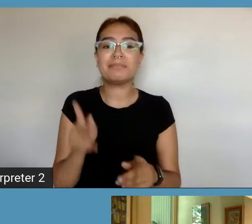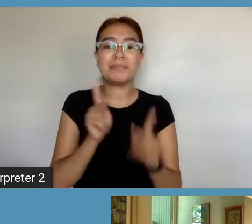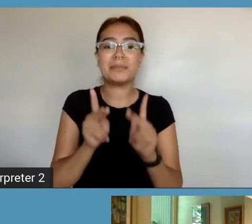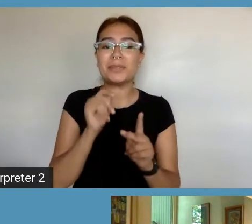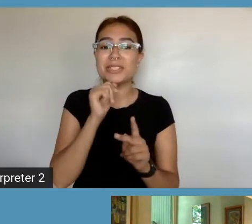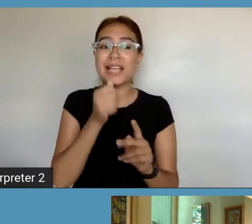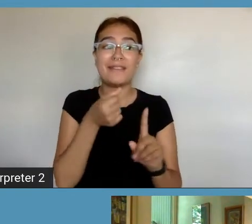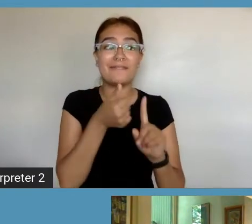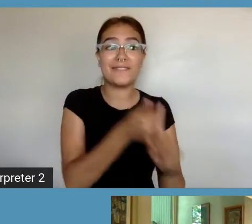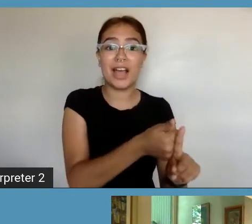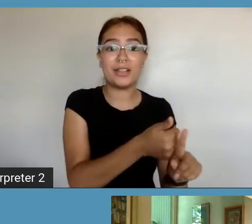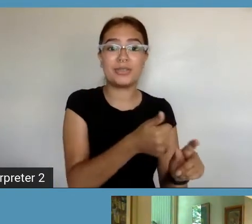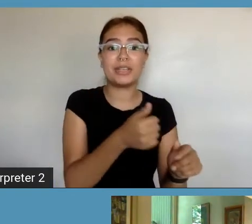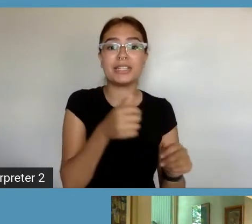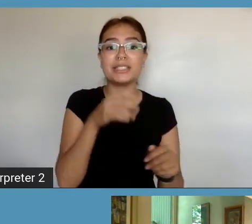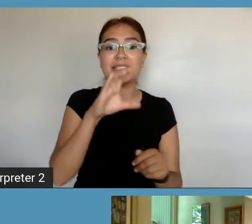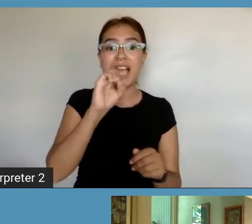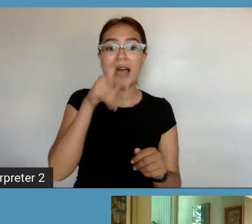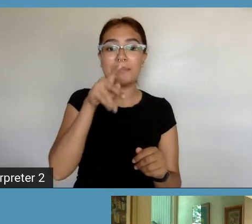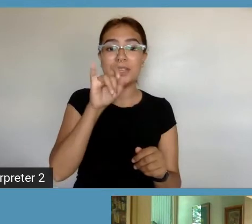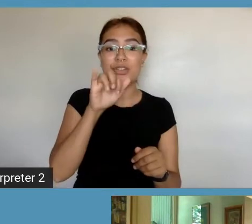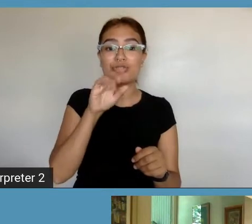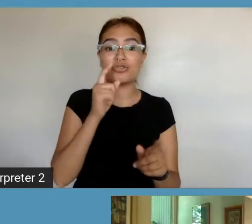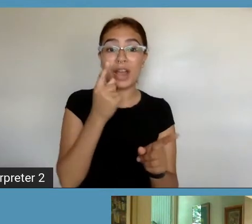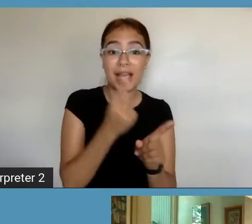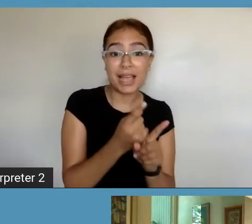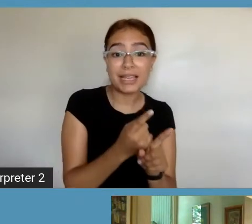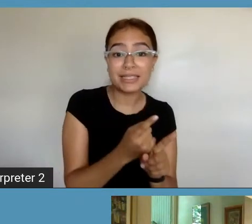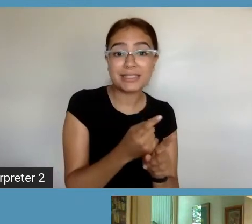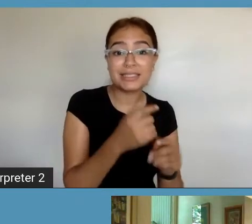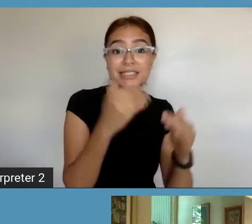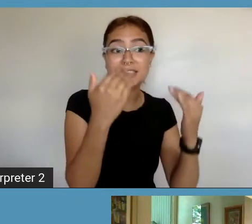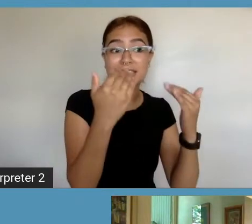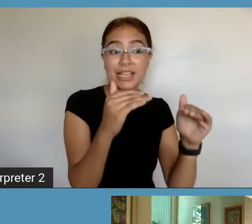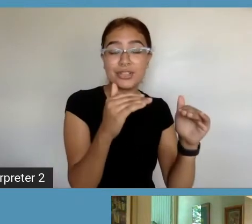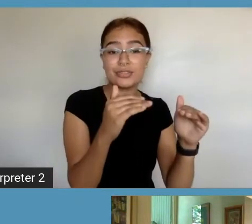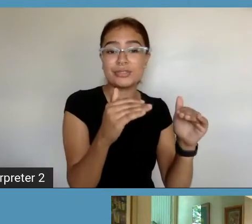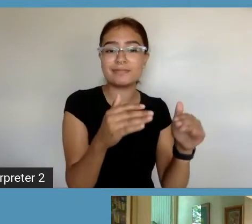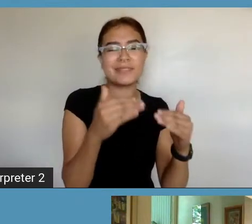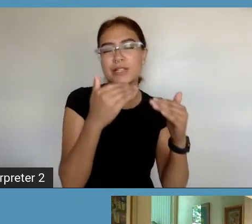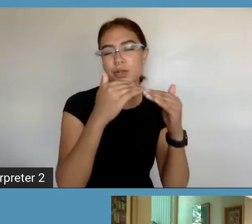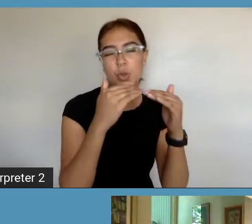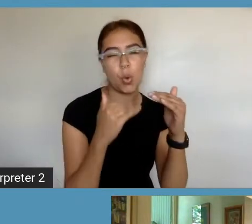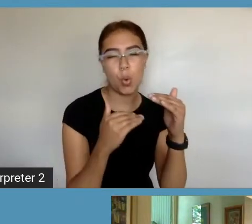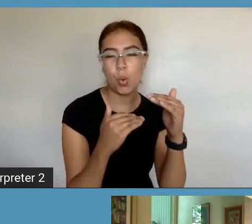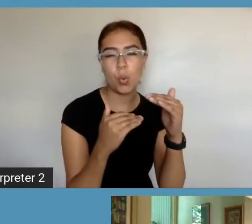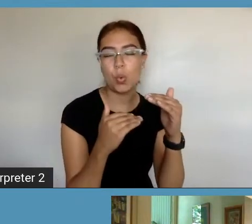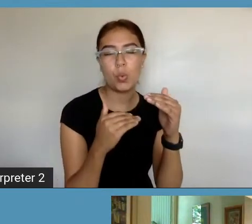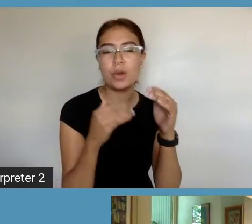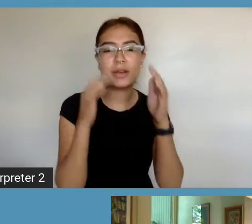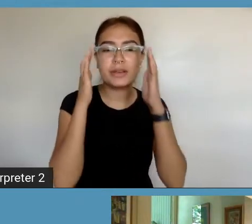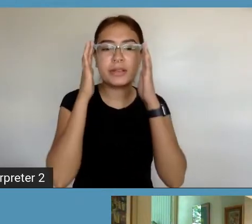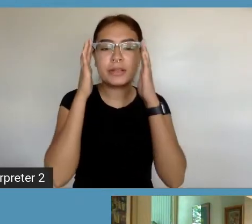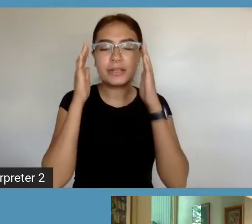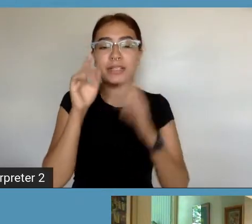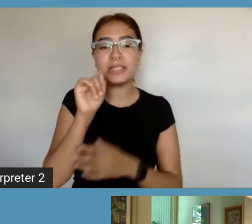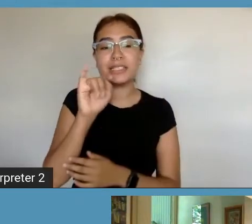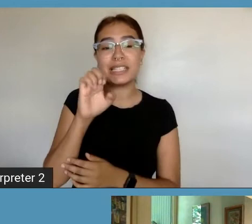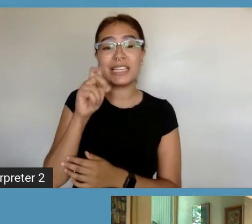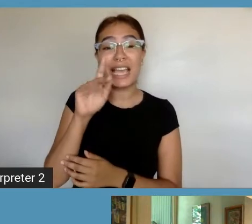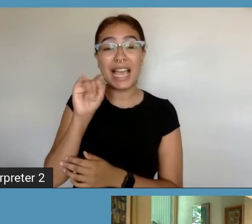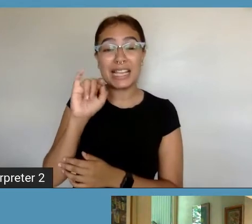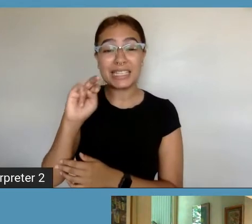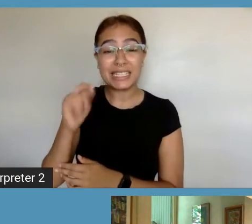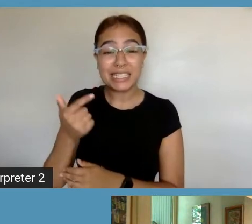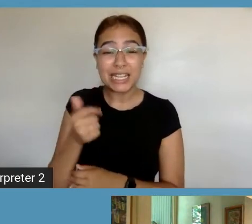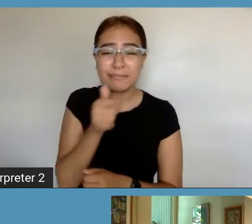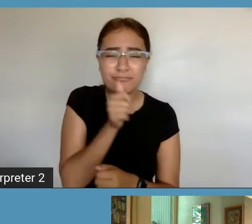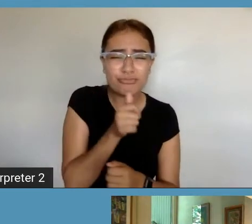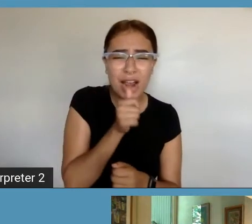and the benefits of what you can do in terms of ticketing and having private selected, you can